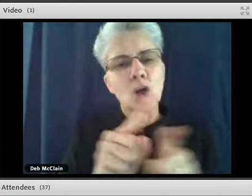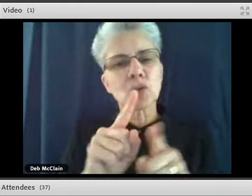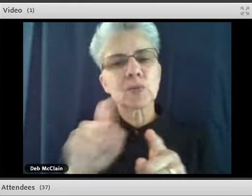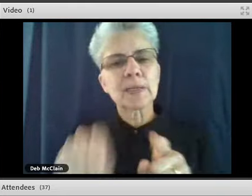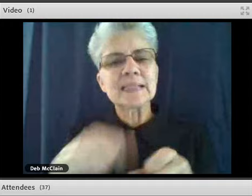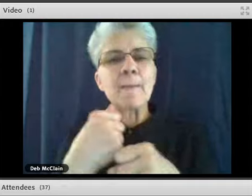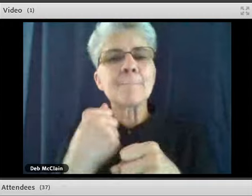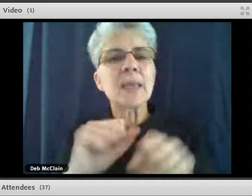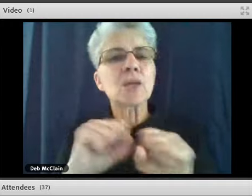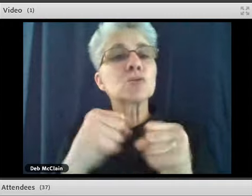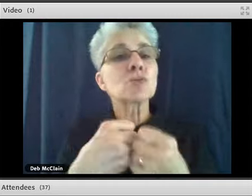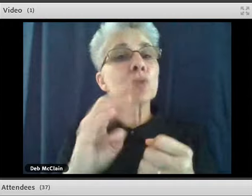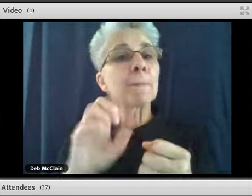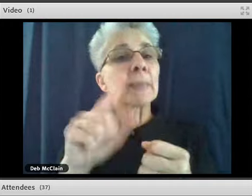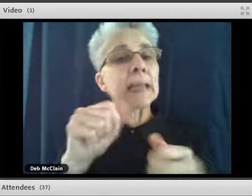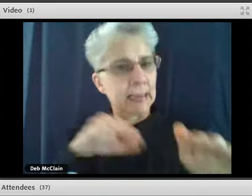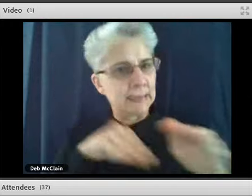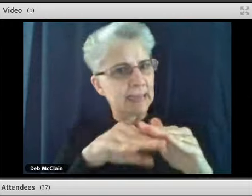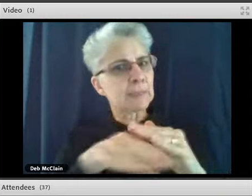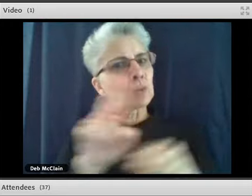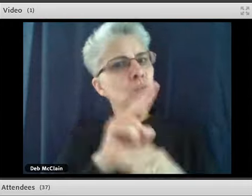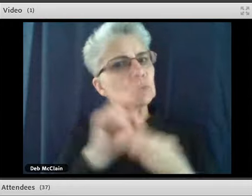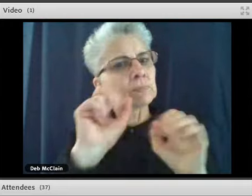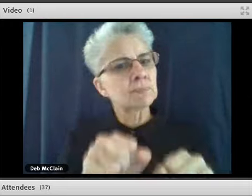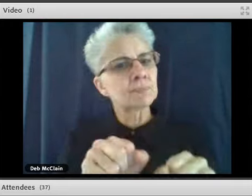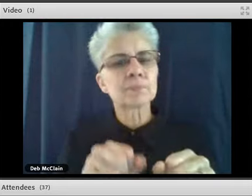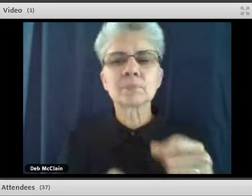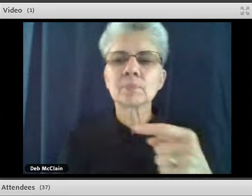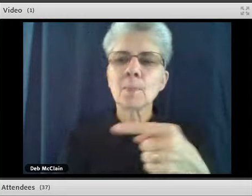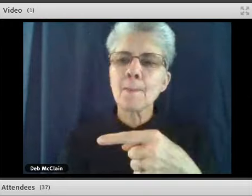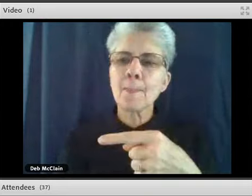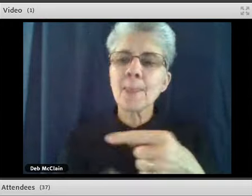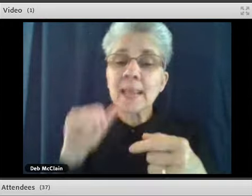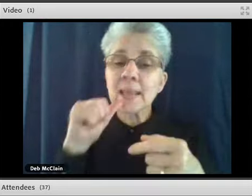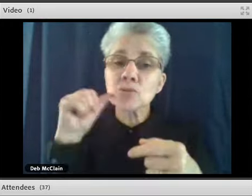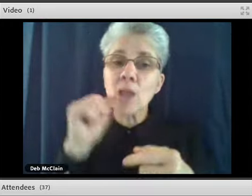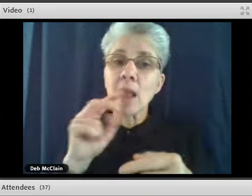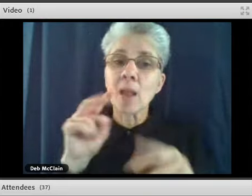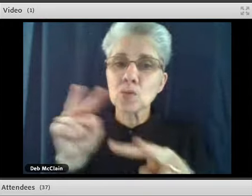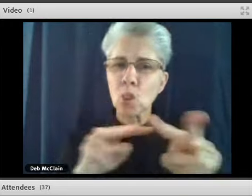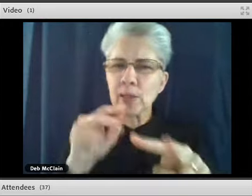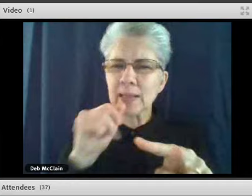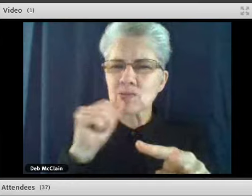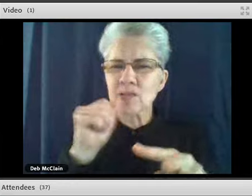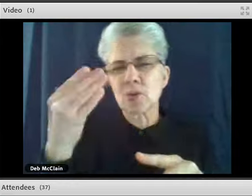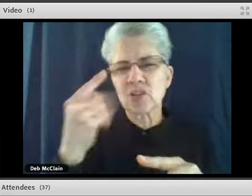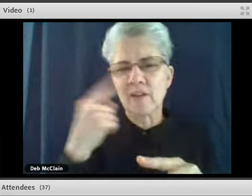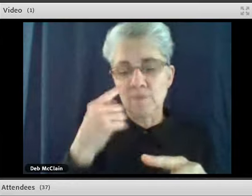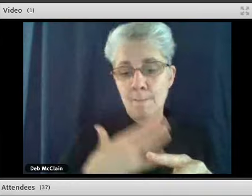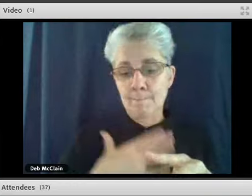how you also need to make your social media accessible. And I was just looking yesterday. I'm also doing a presentation on this